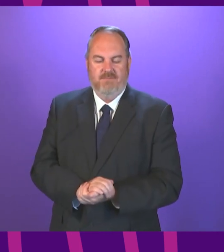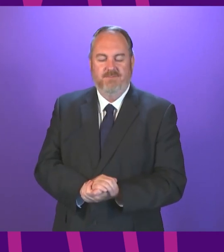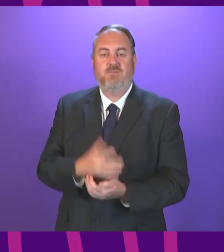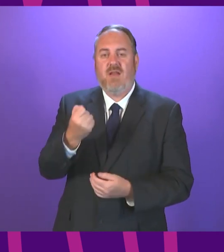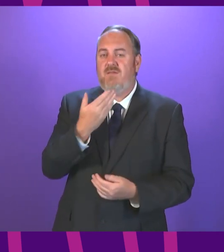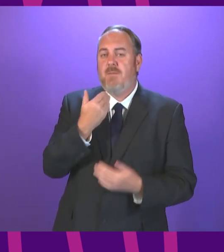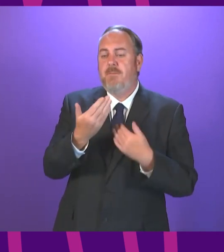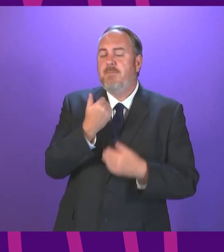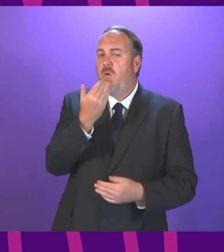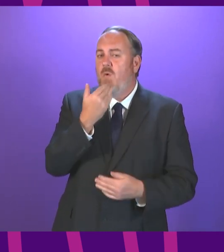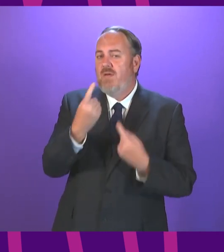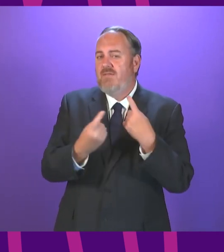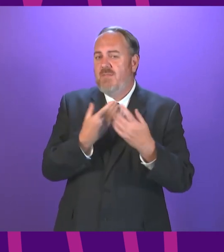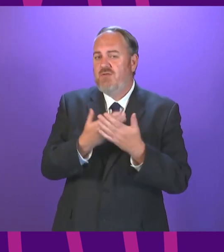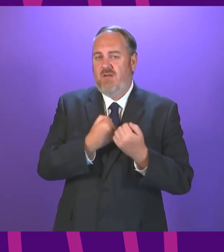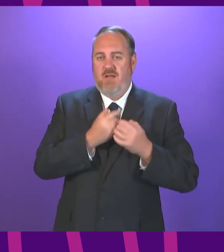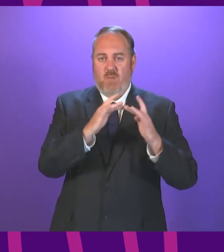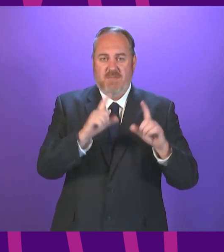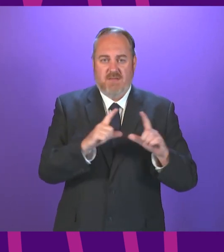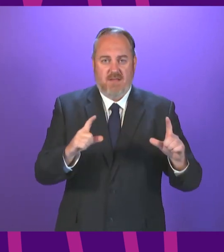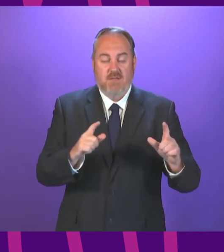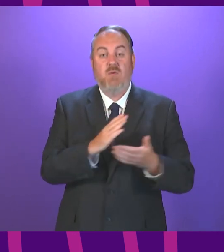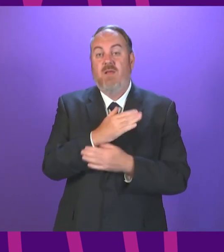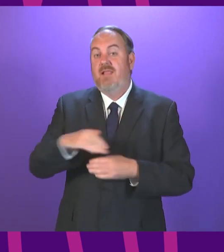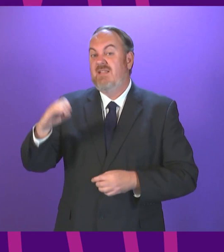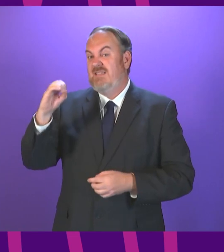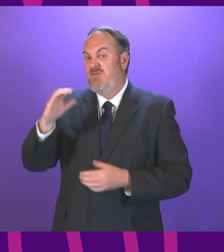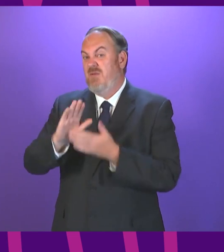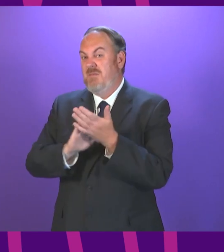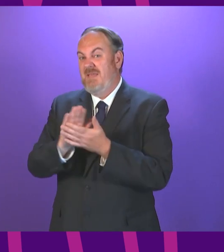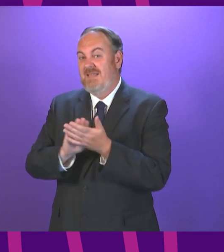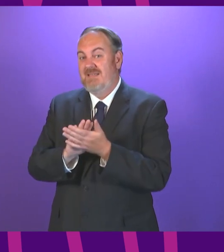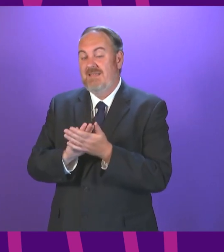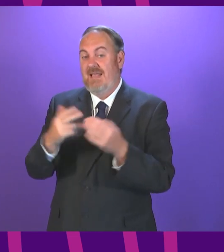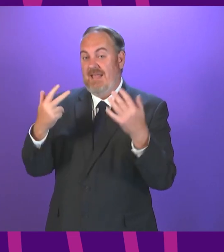In level 0, up to eight people from up to four households can meet indoors at home,